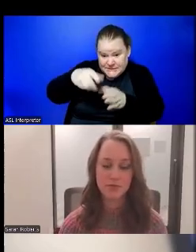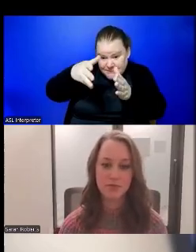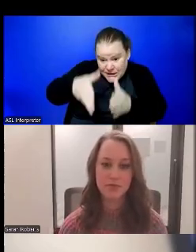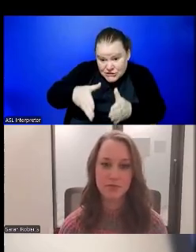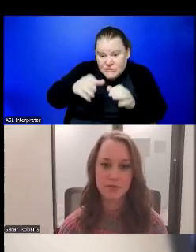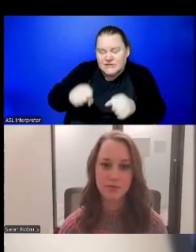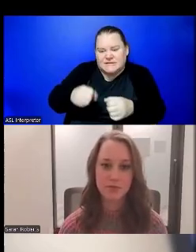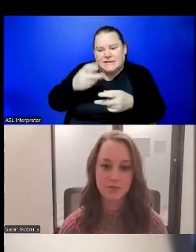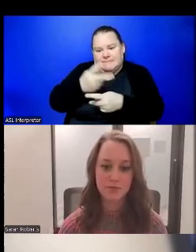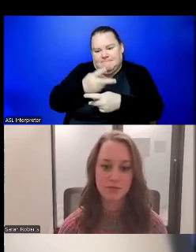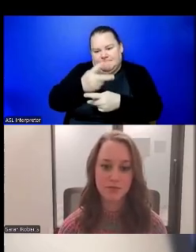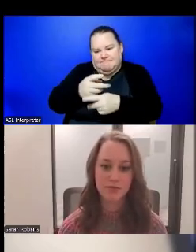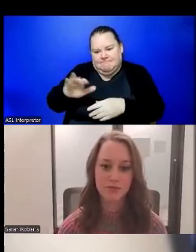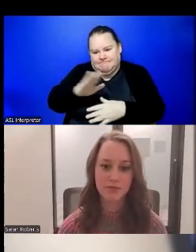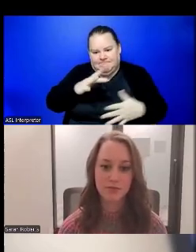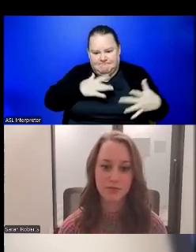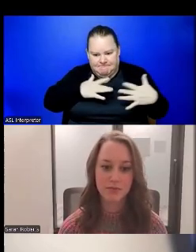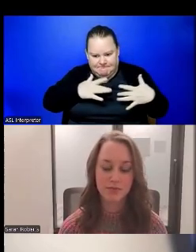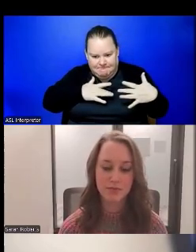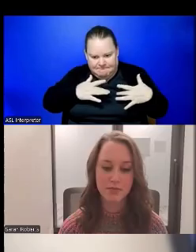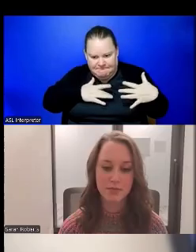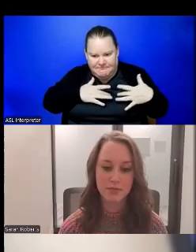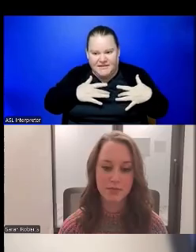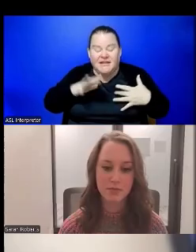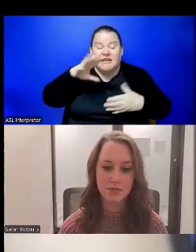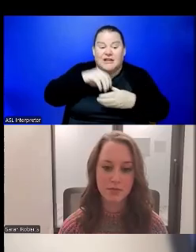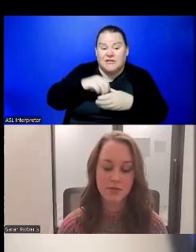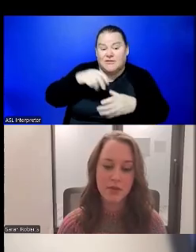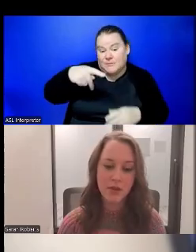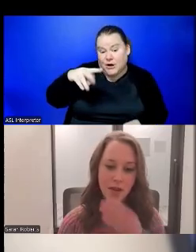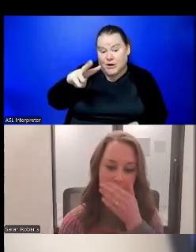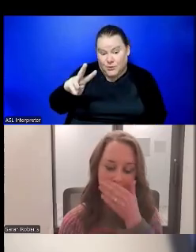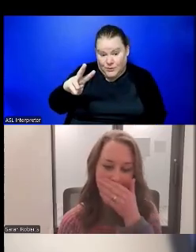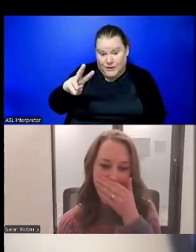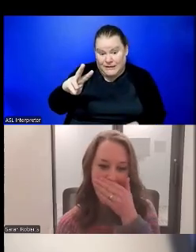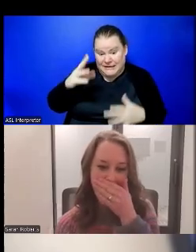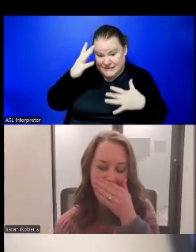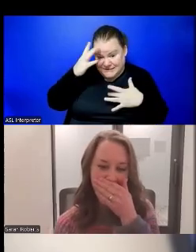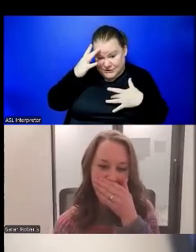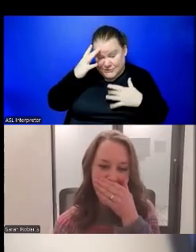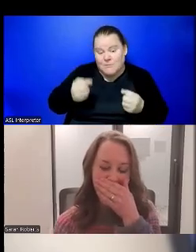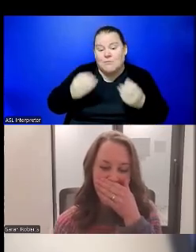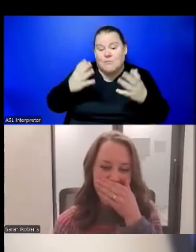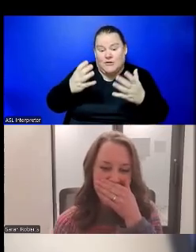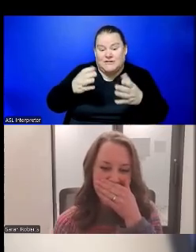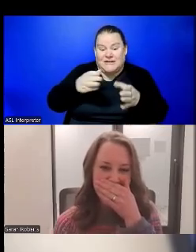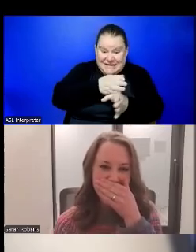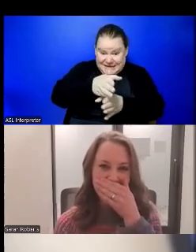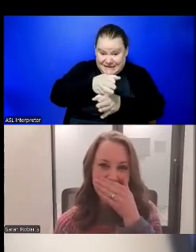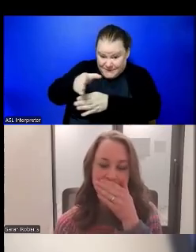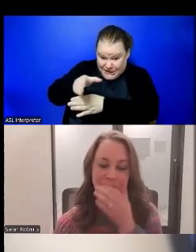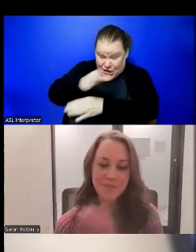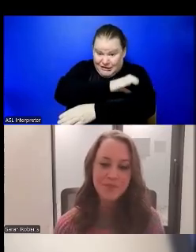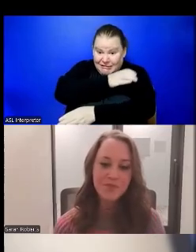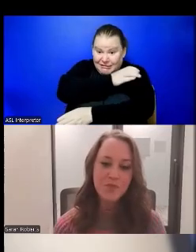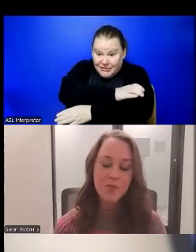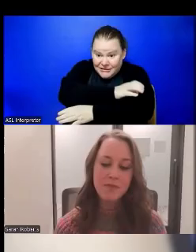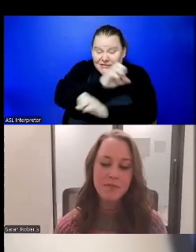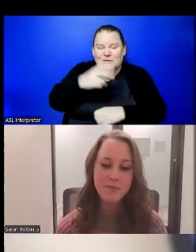concerns, including the prader willi syndrome multidisciplinary clinic, where we can see a variety of specialists all at